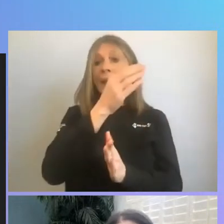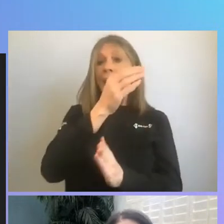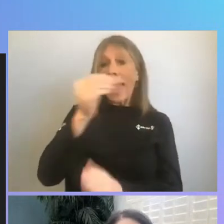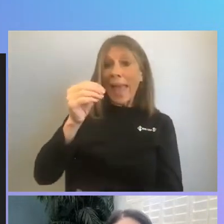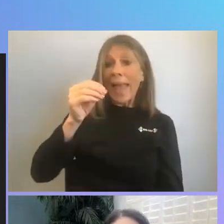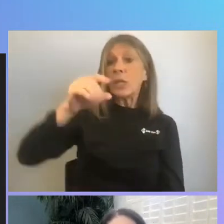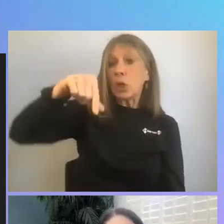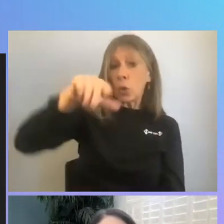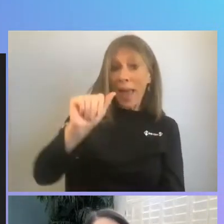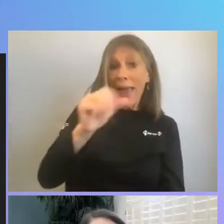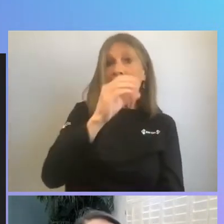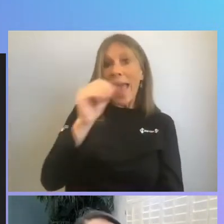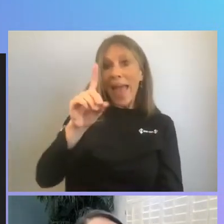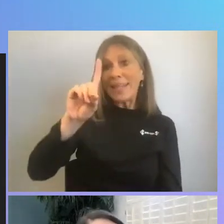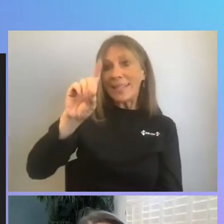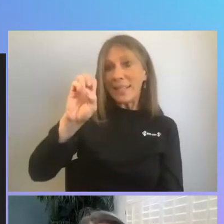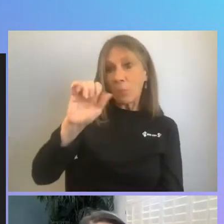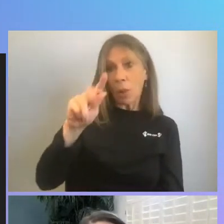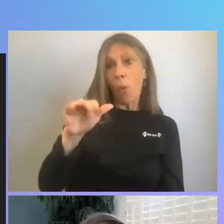deployment, you don't wait till the end after it's already in